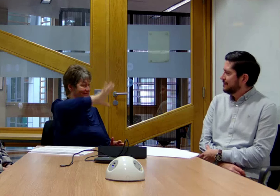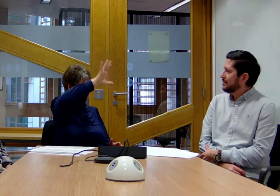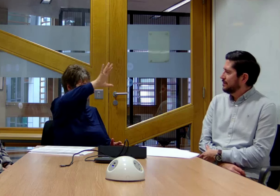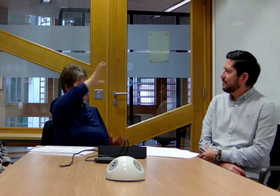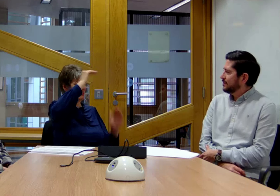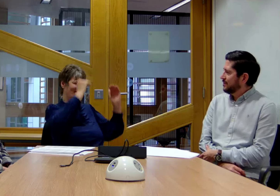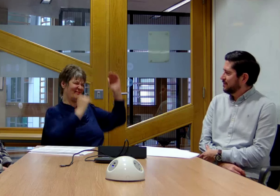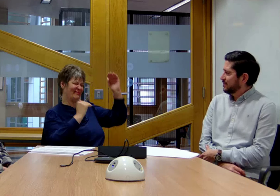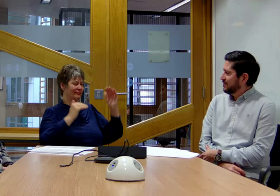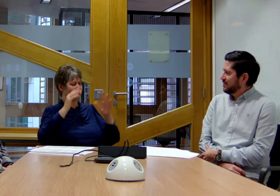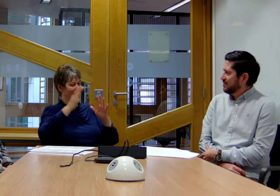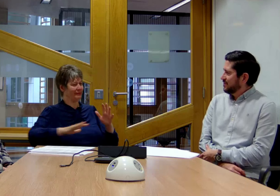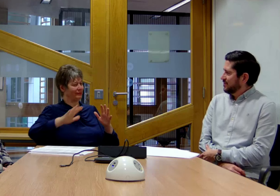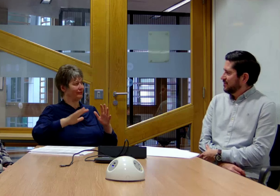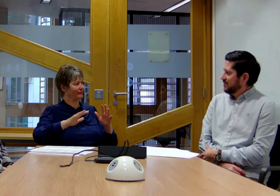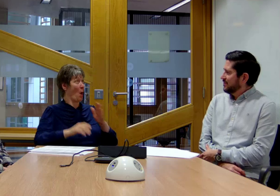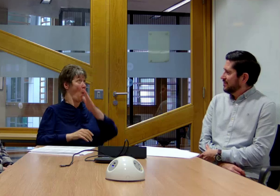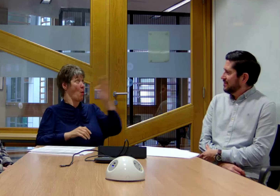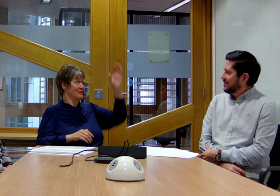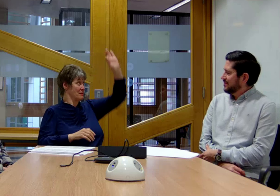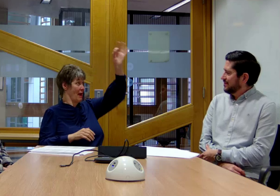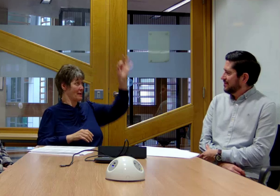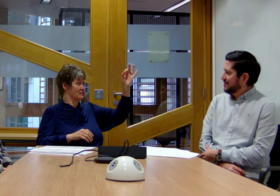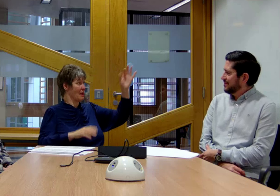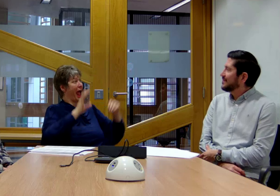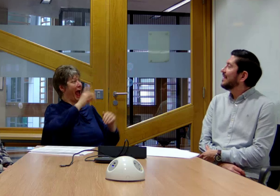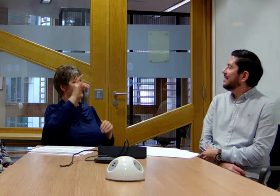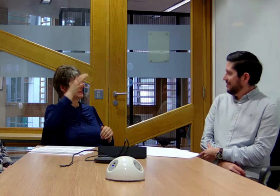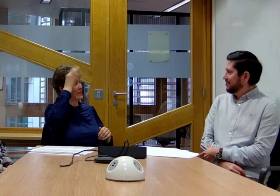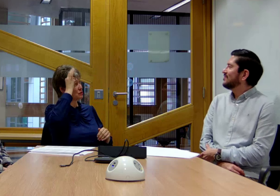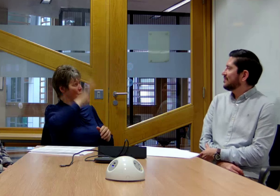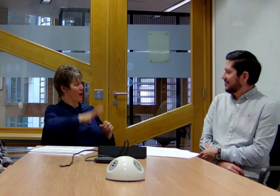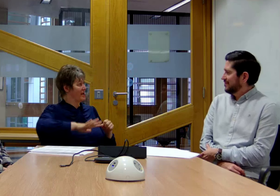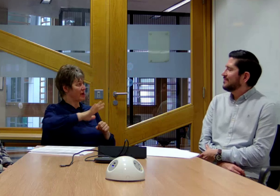just under half in the Lowlands and the biggest number of speakers are in the Western Isles